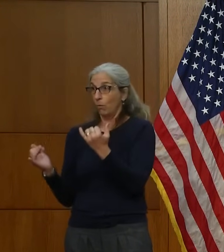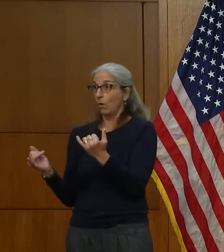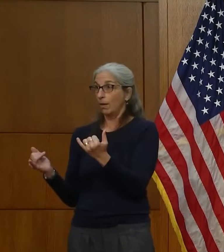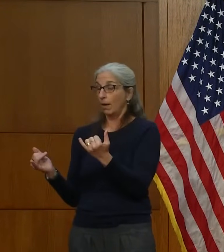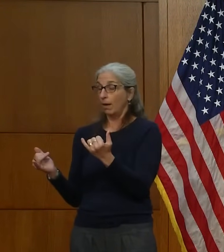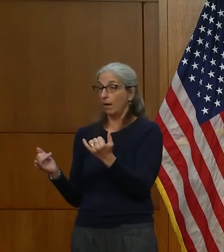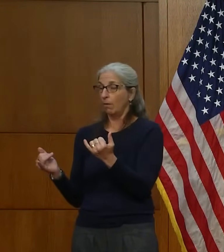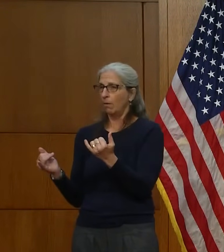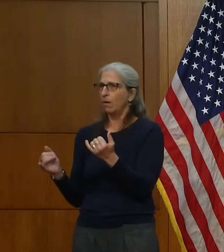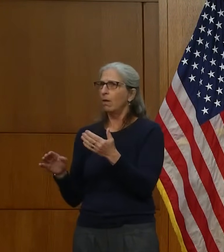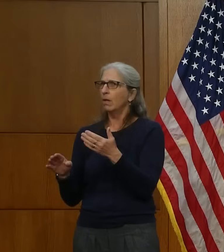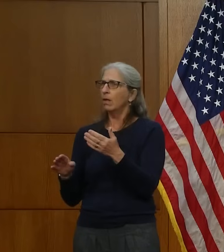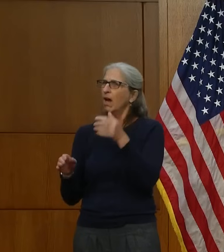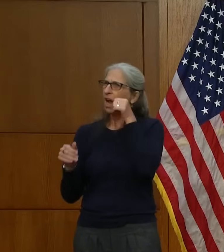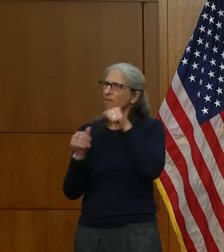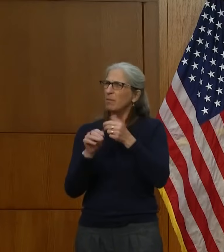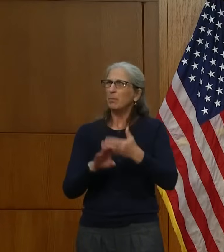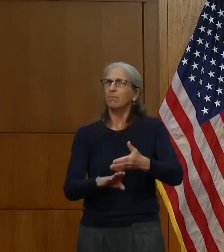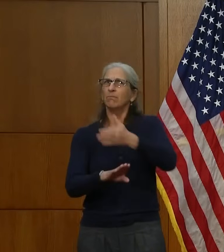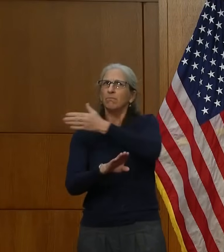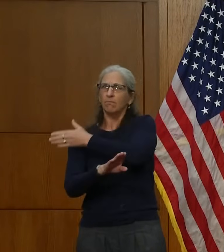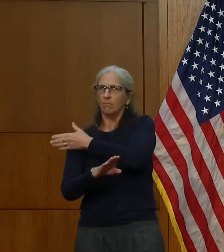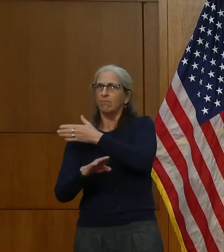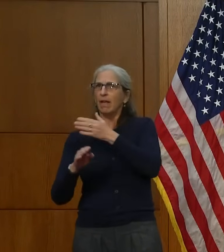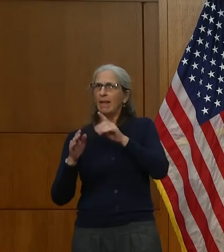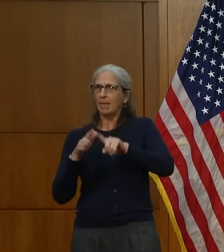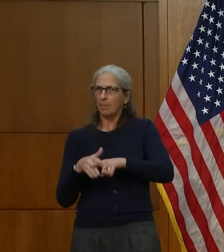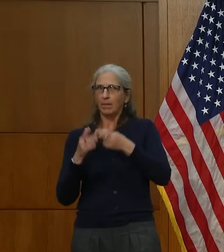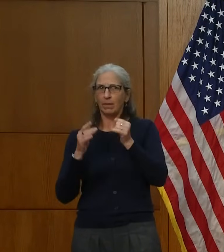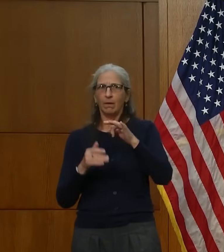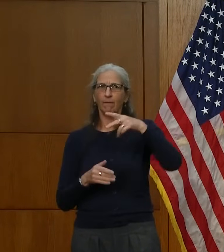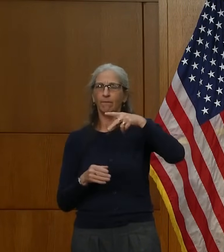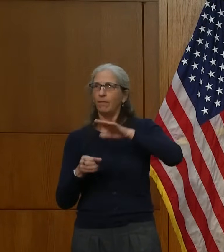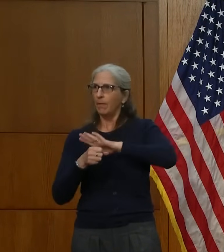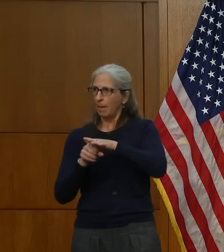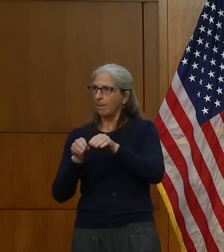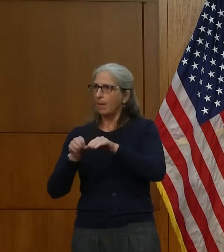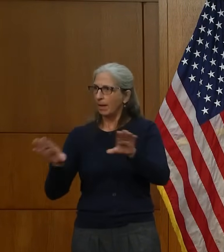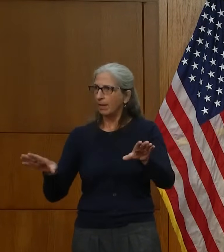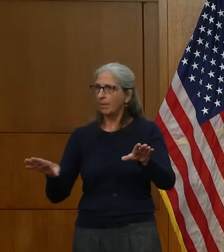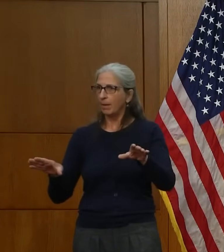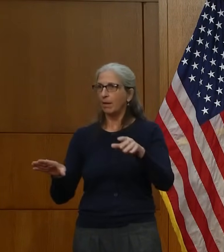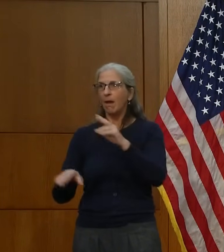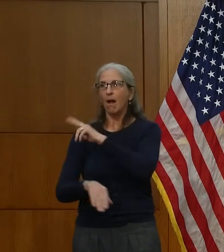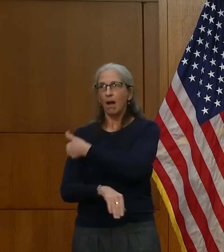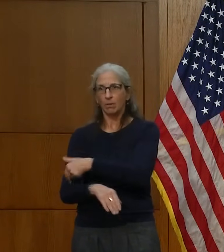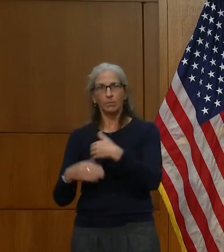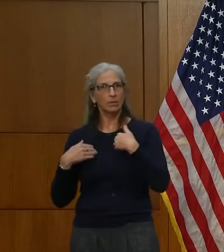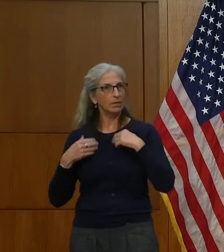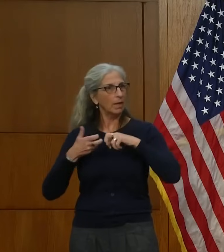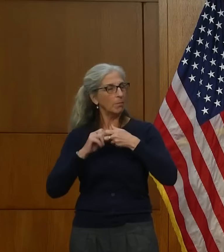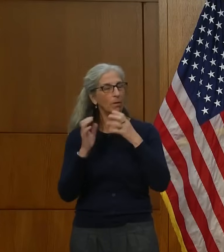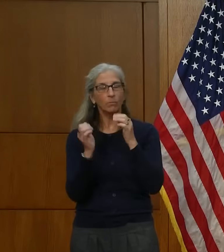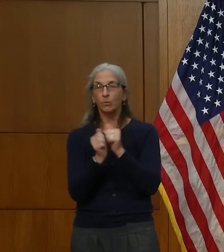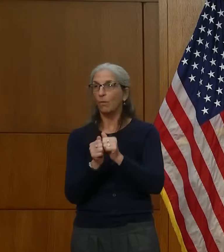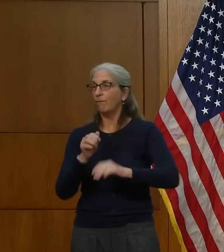SURGERIES. FOR THE TIME BEING